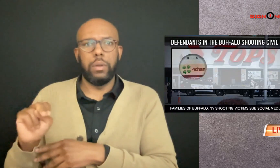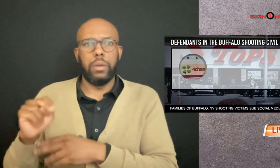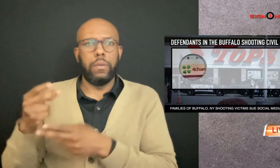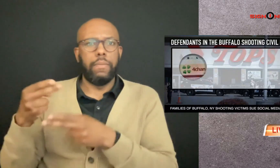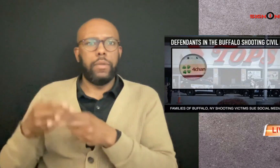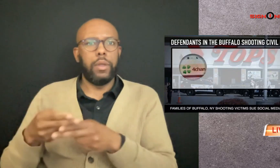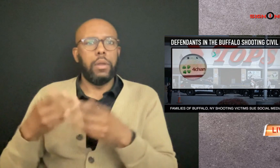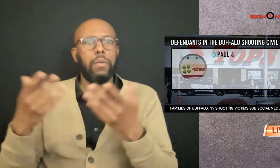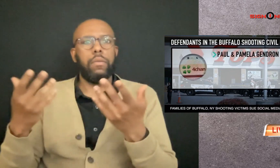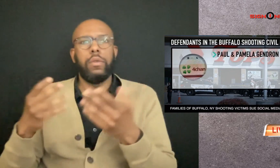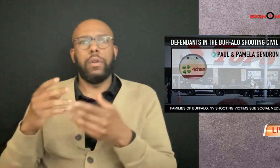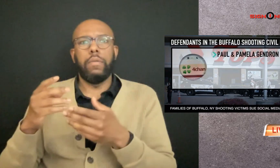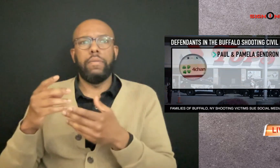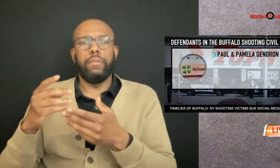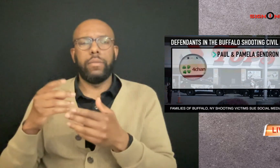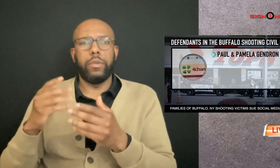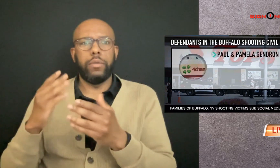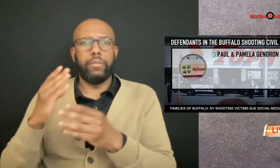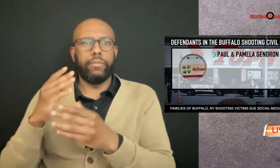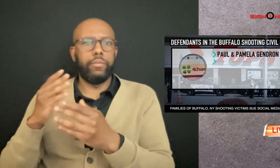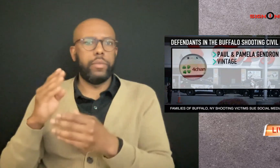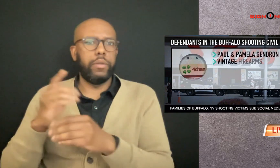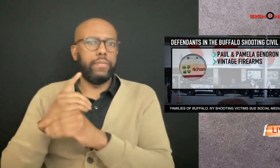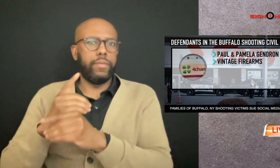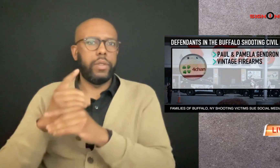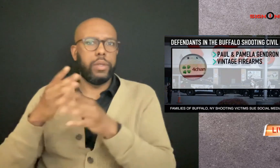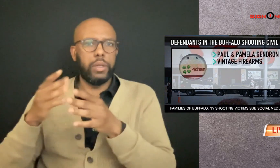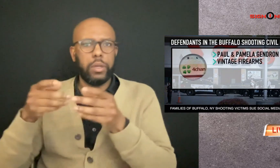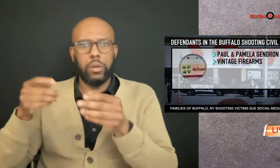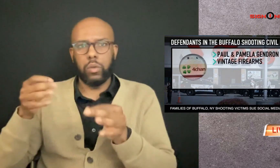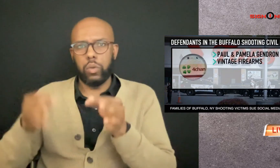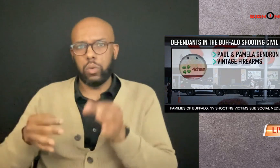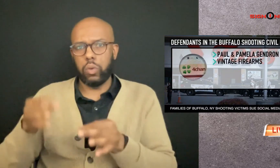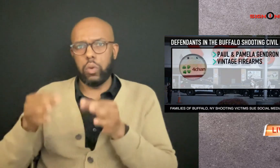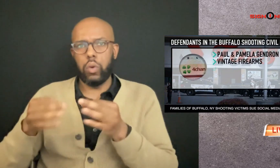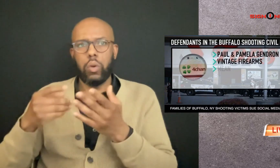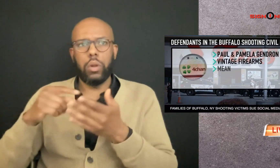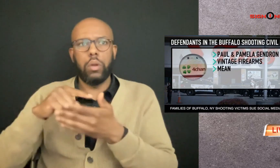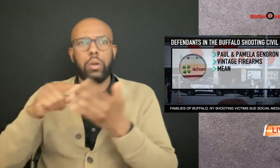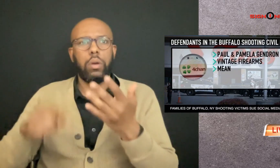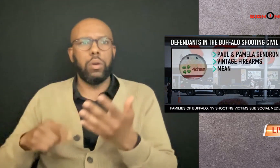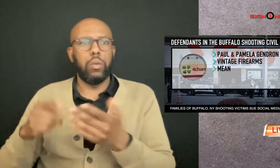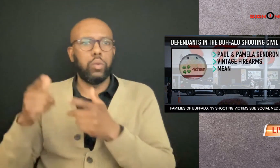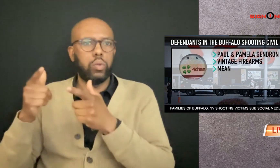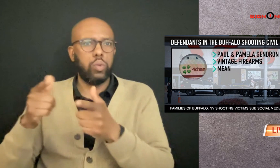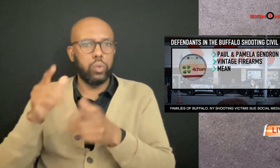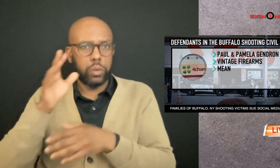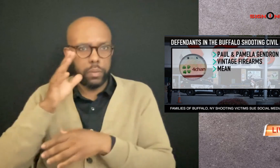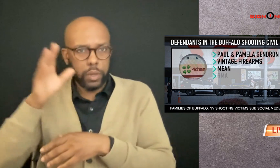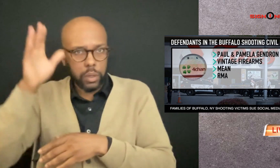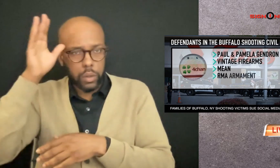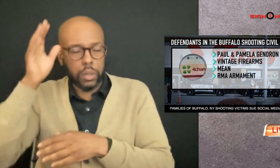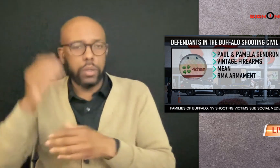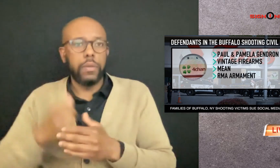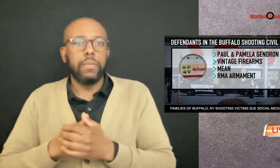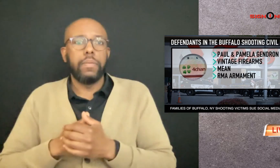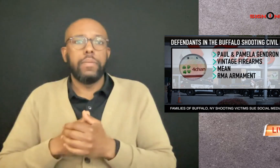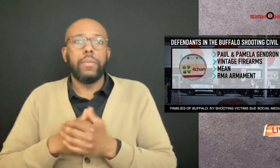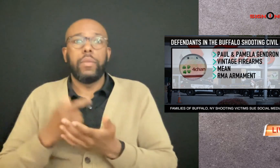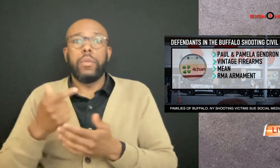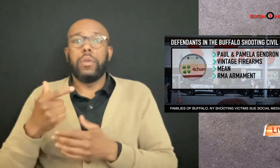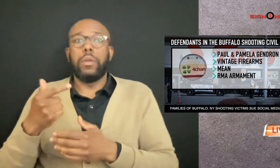the website 4Chan is also named as a defendant along with the shooter's parents the gun store